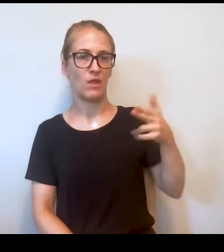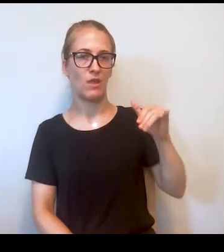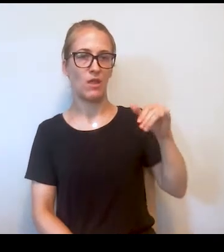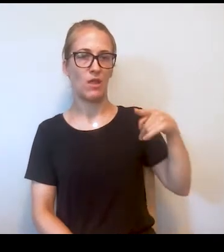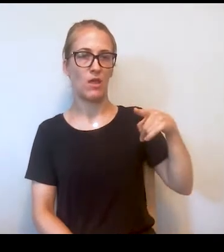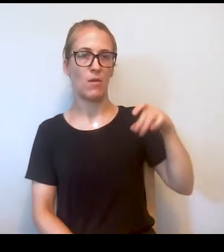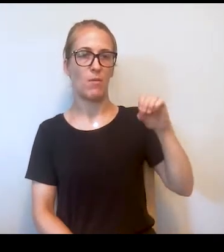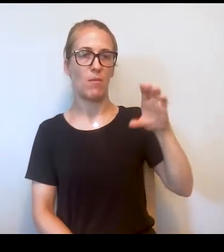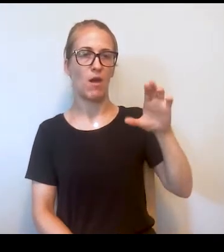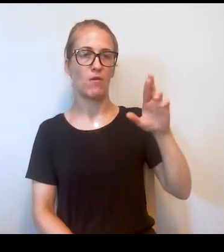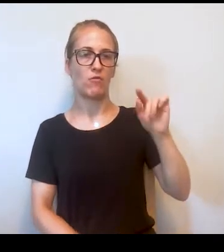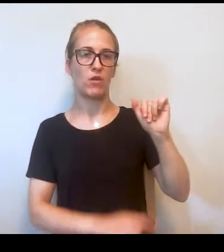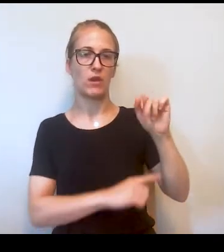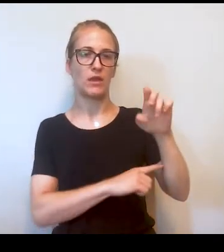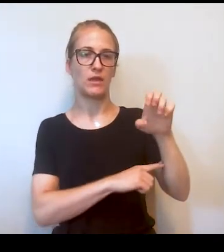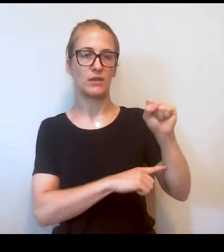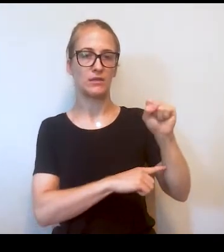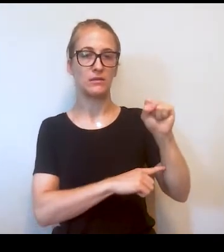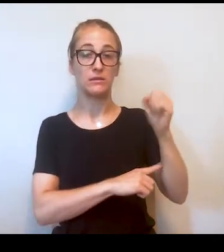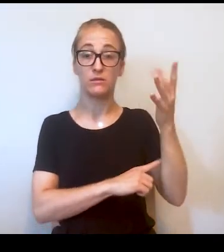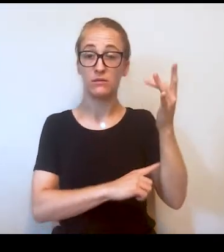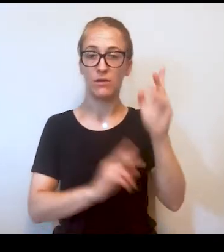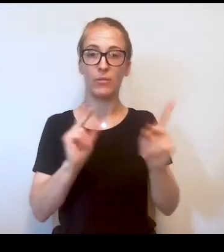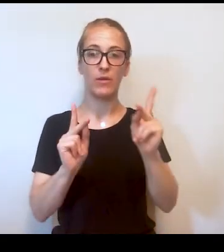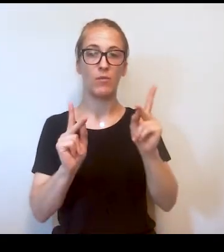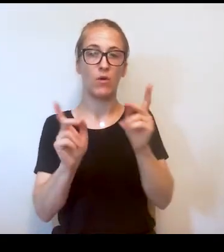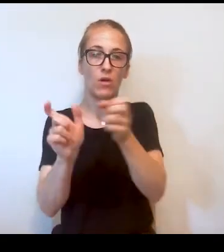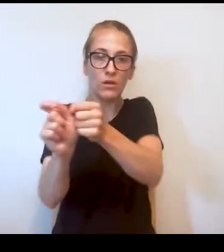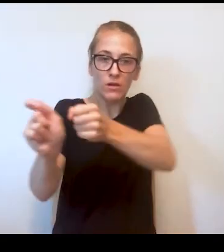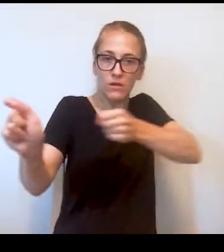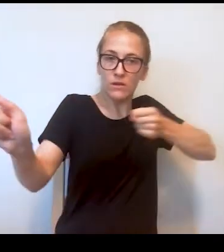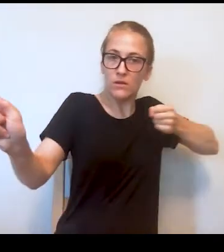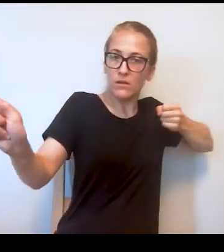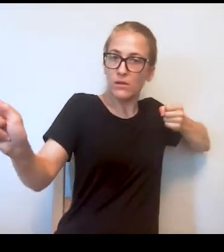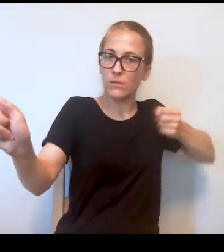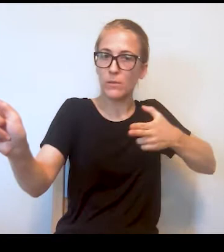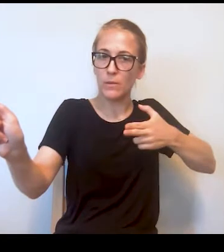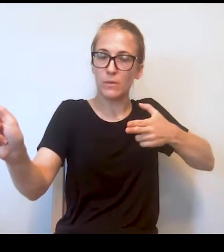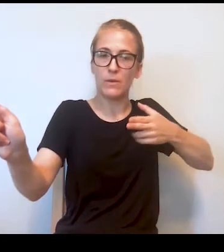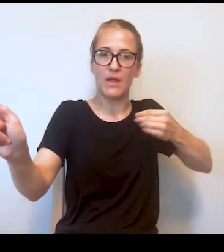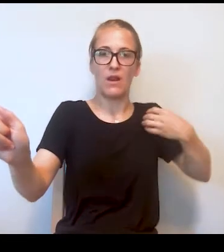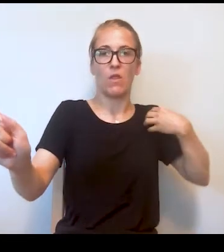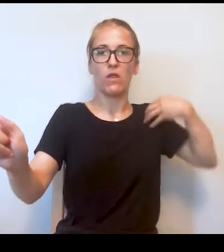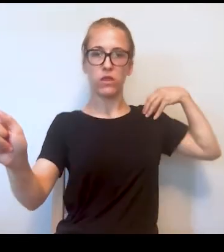[Audre] Because people were shooting bows and arrows and dislocating their shoulders, ha!